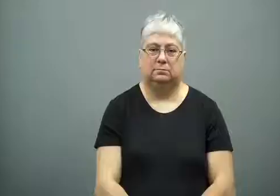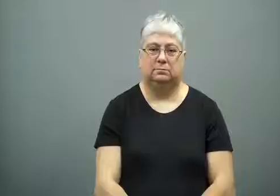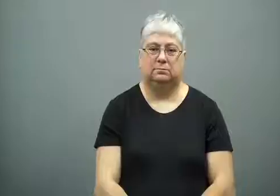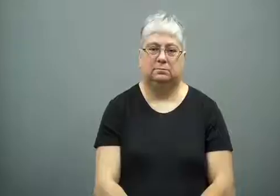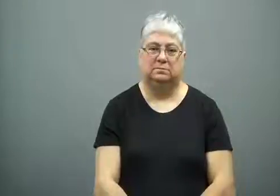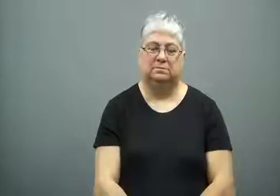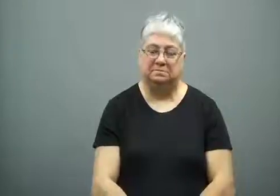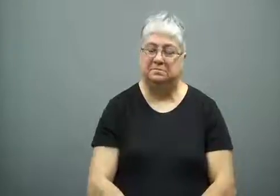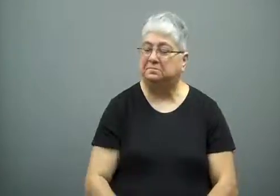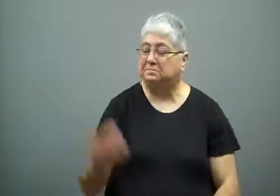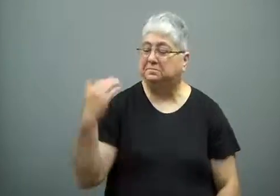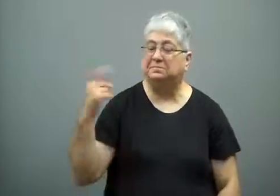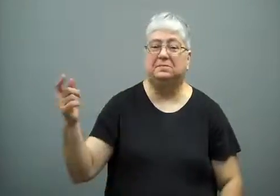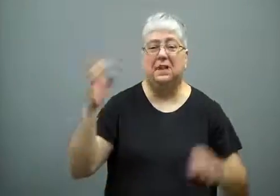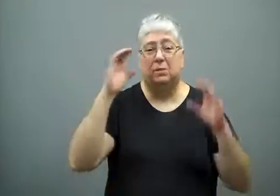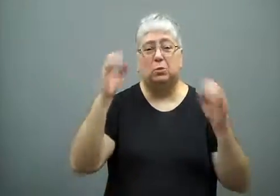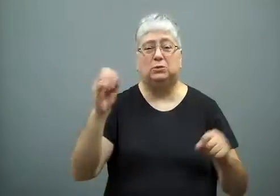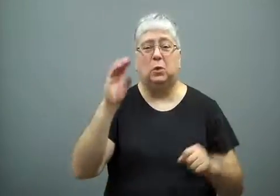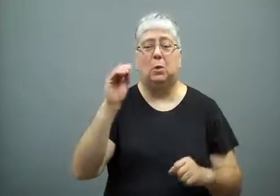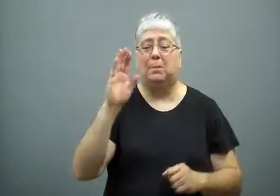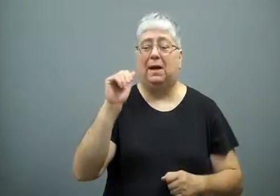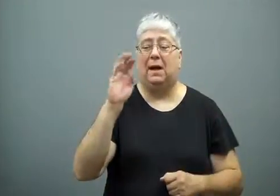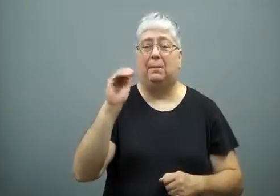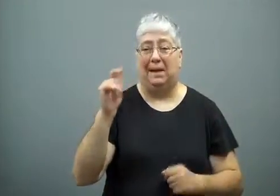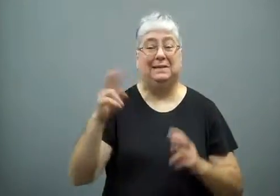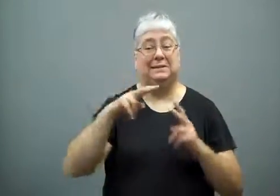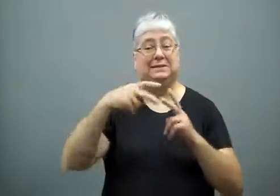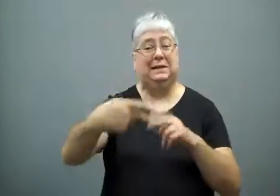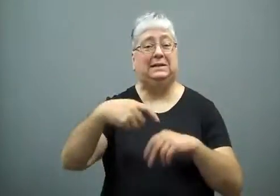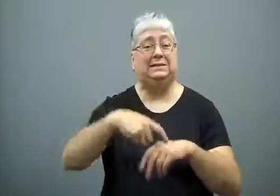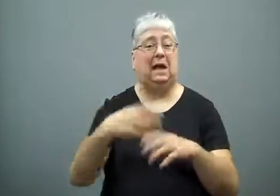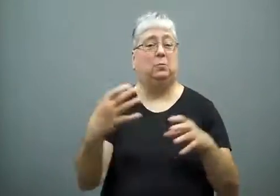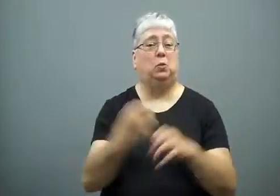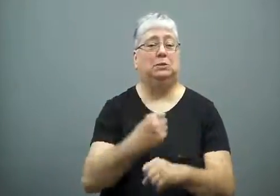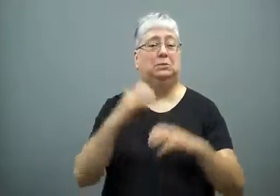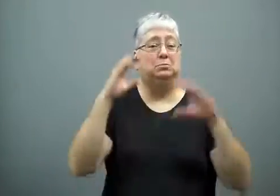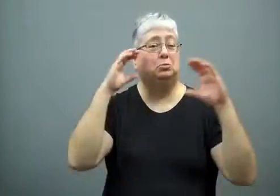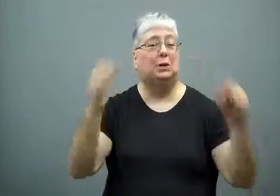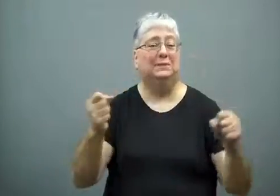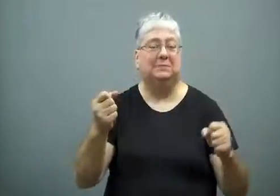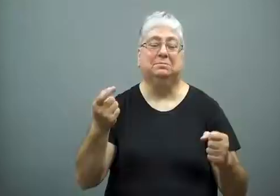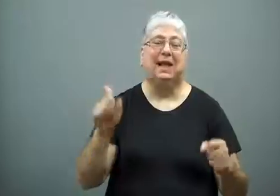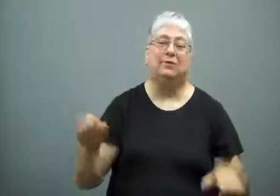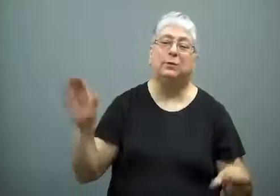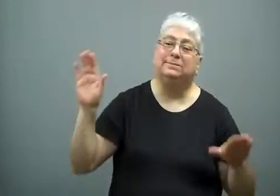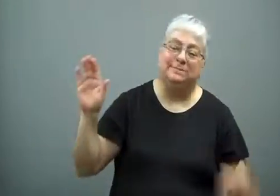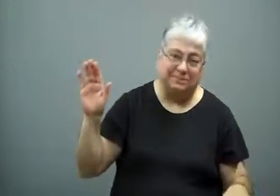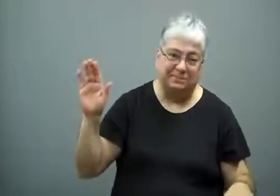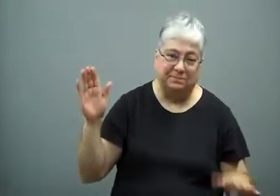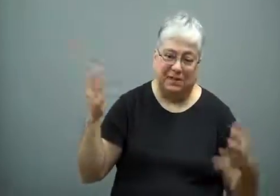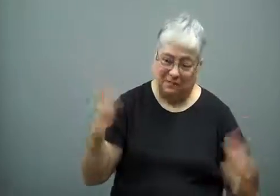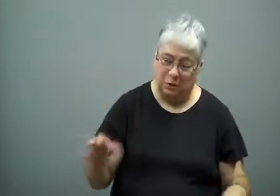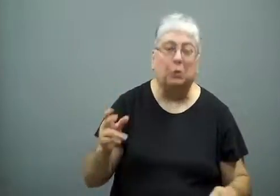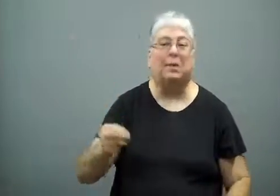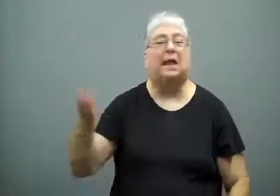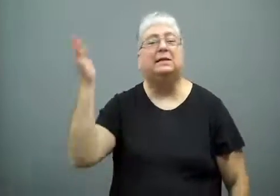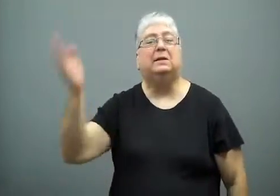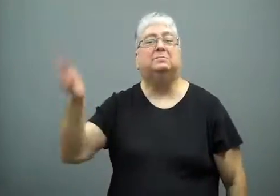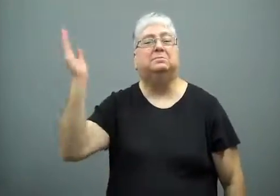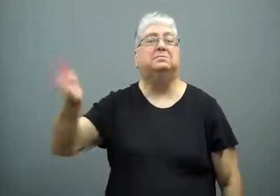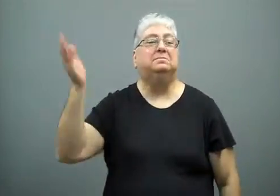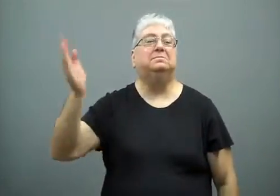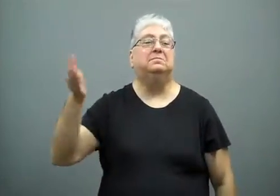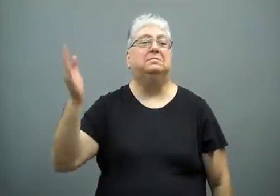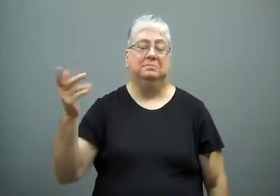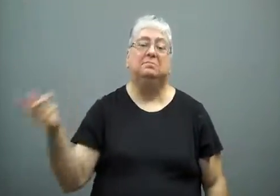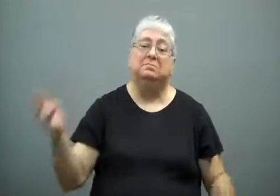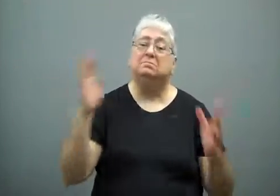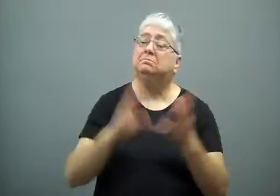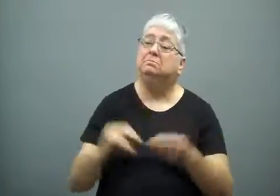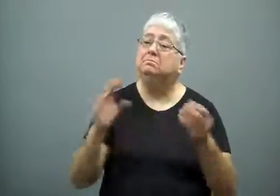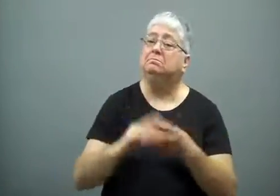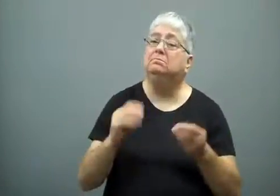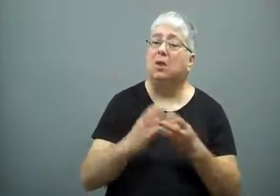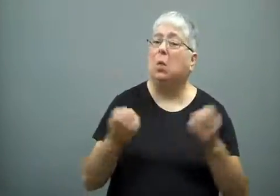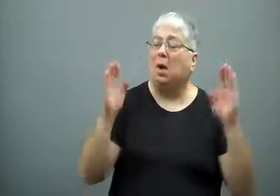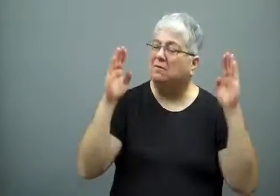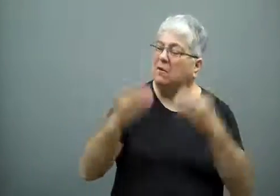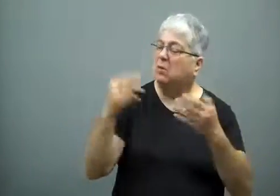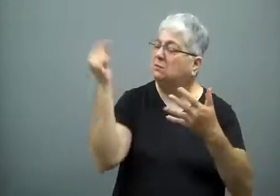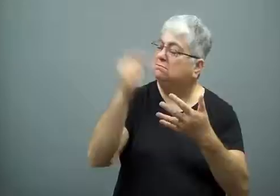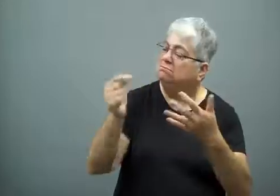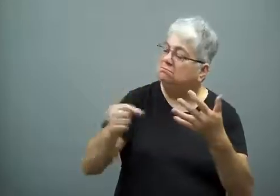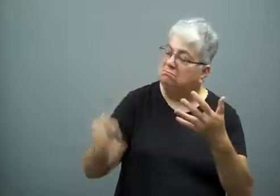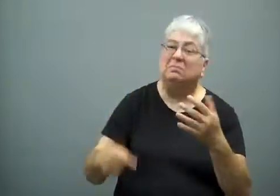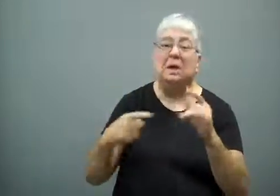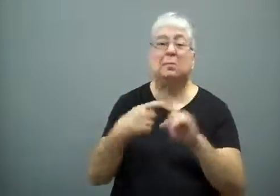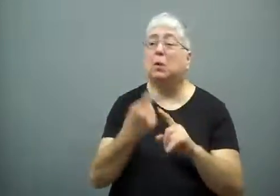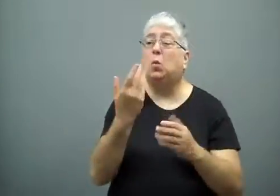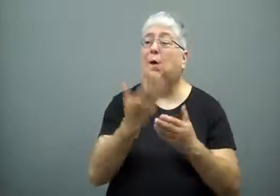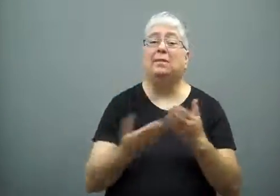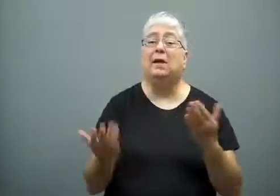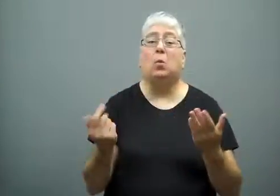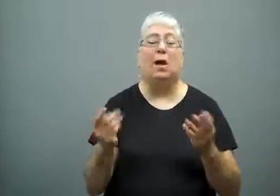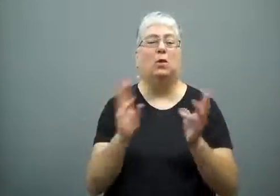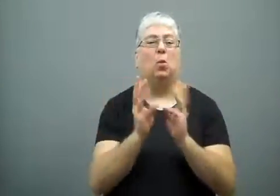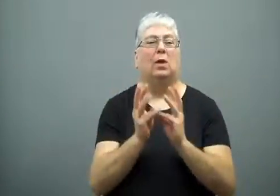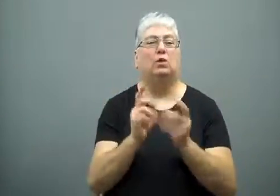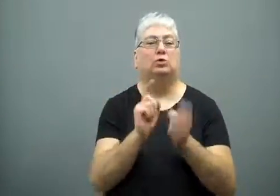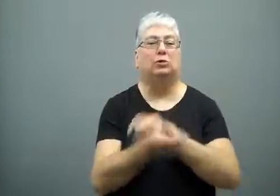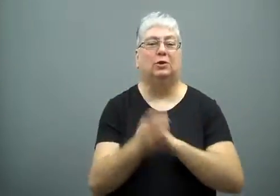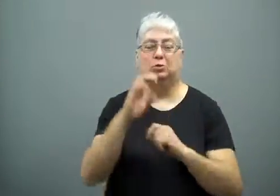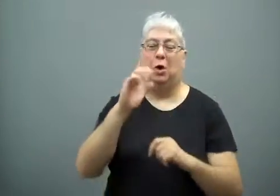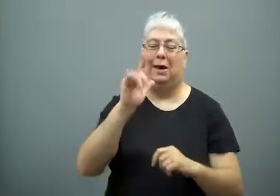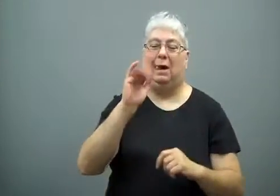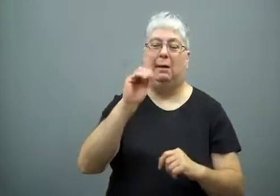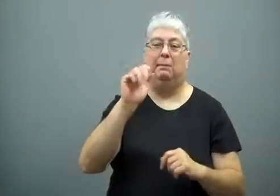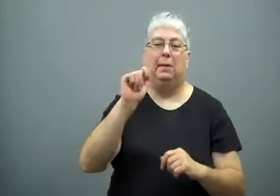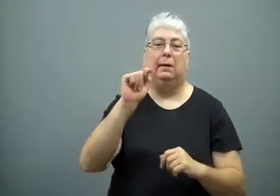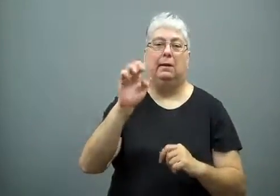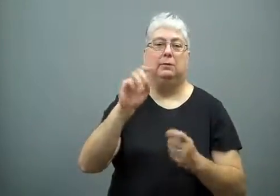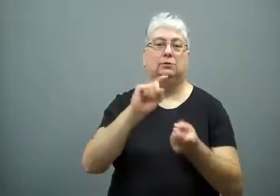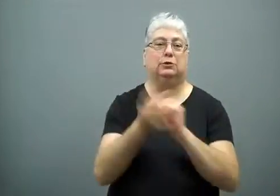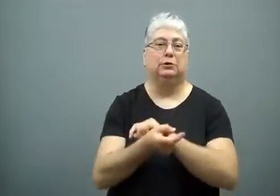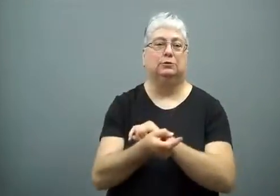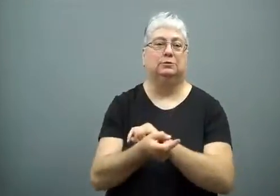At his second inauguration, President Obama gave a speech.